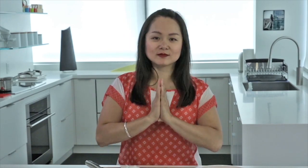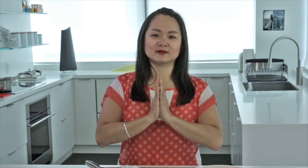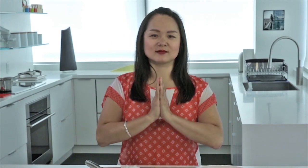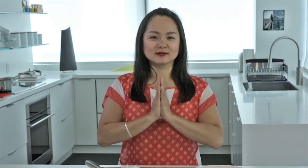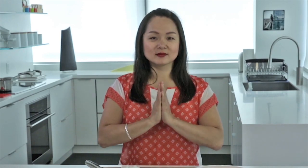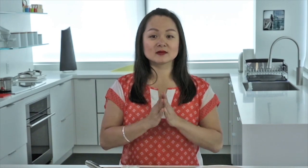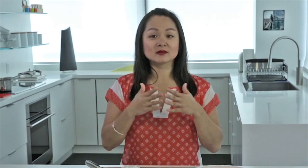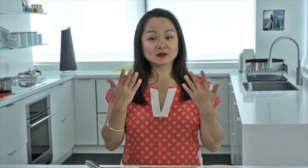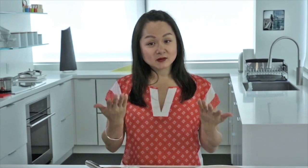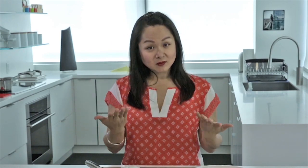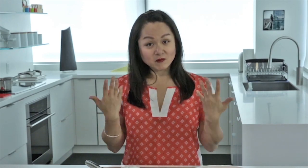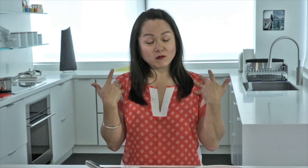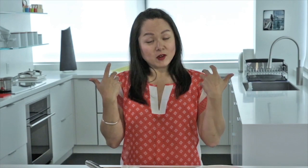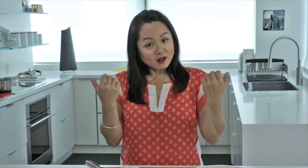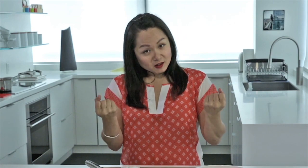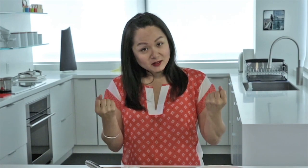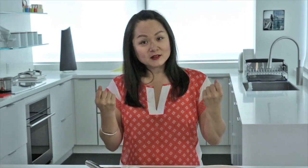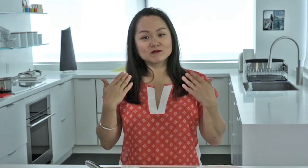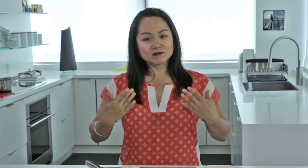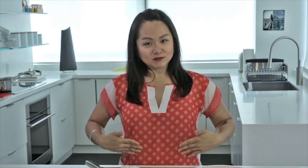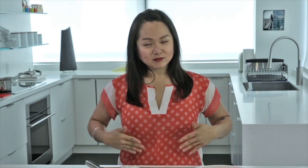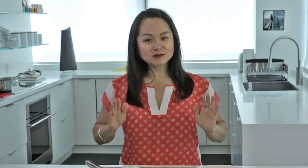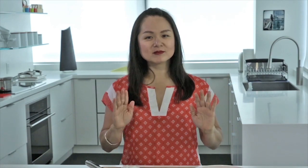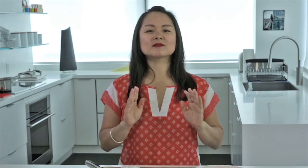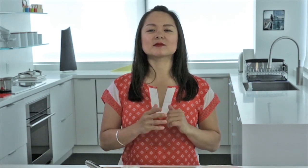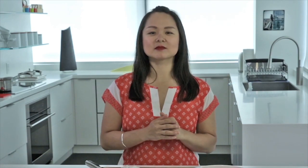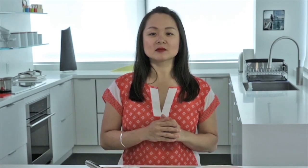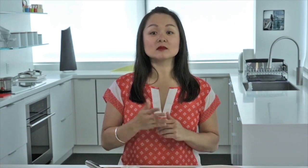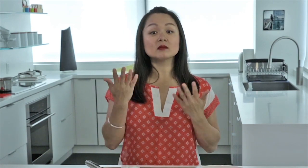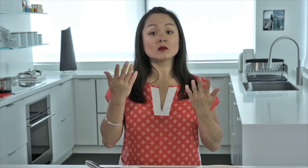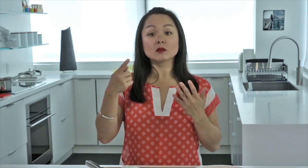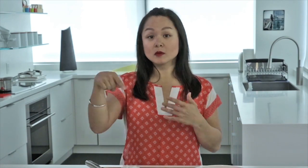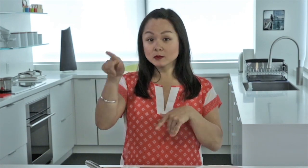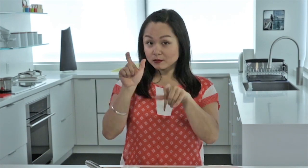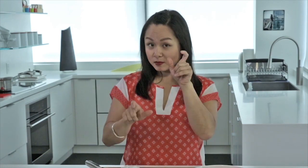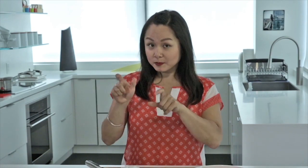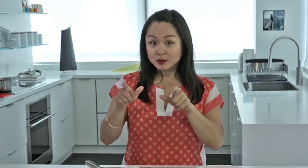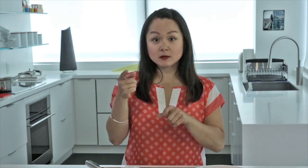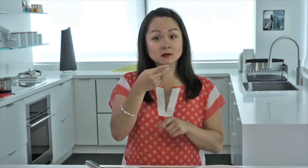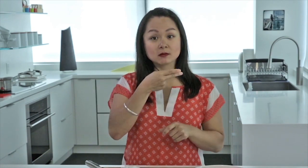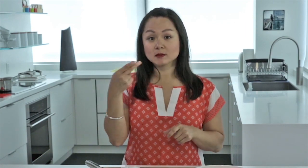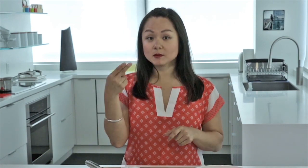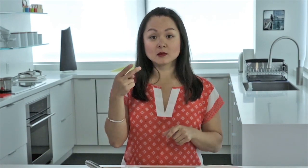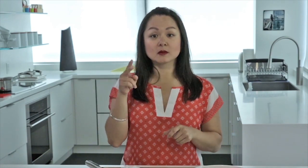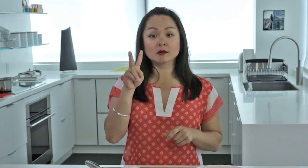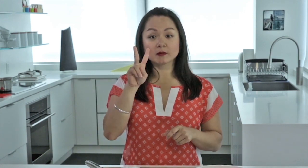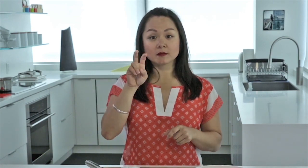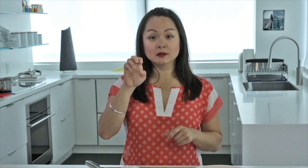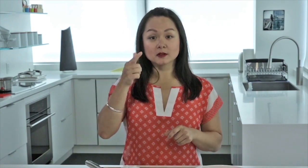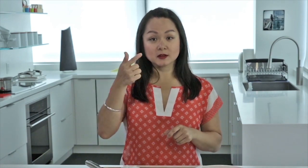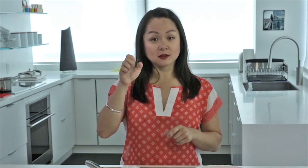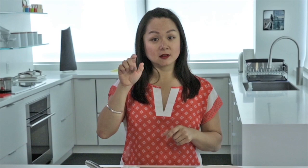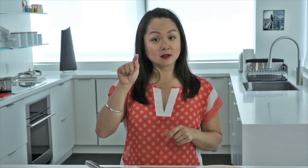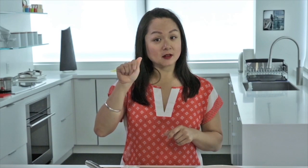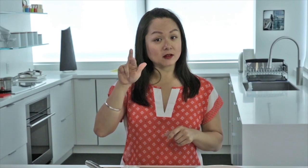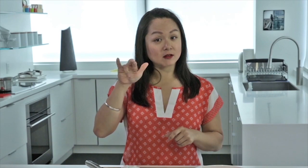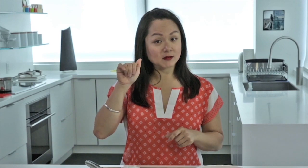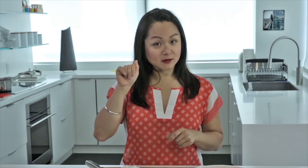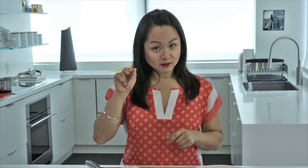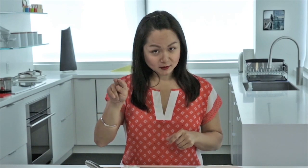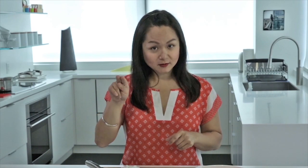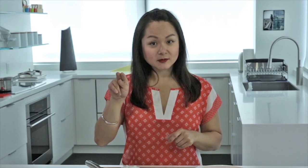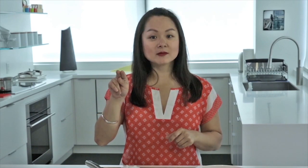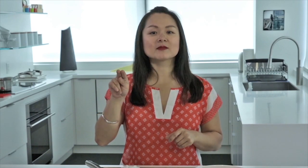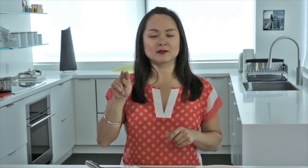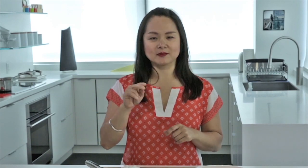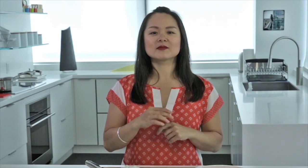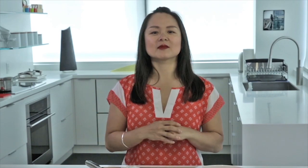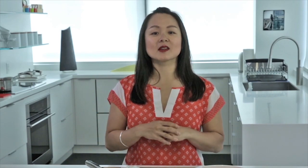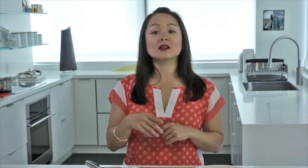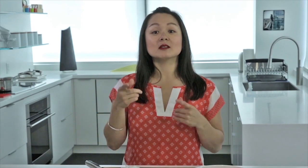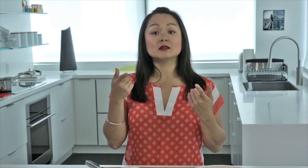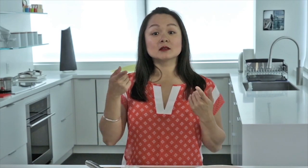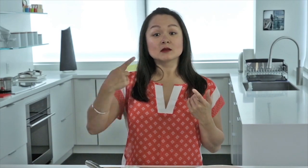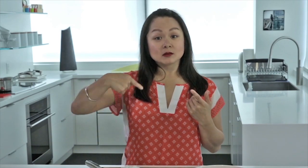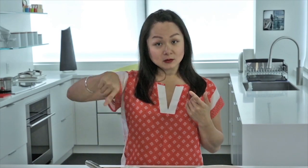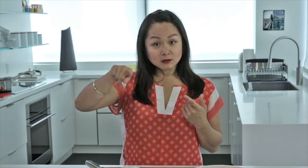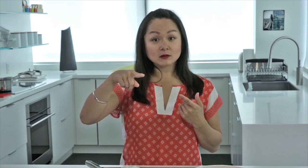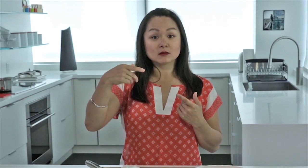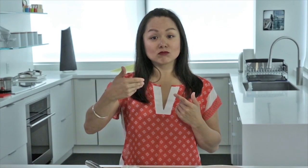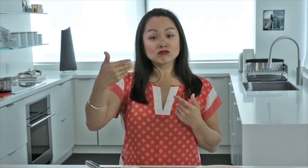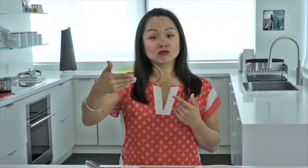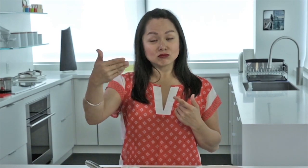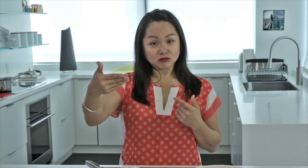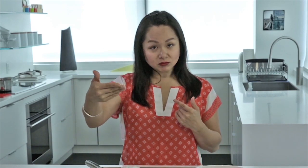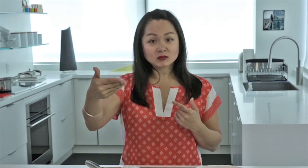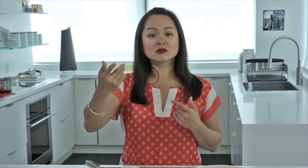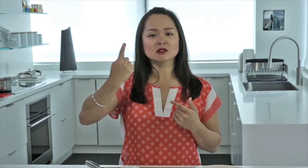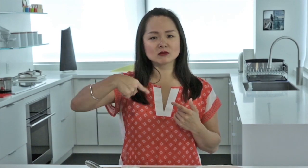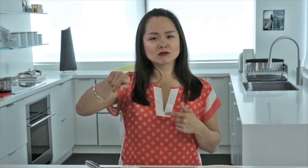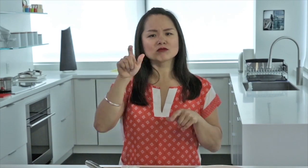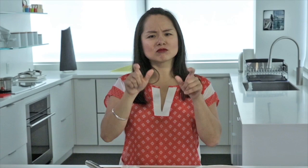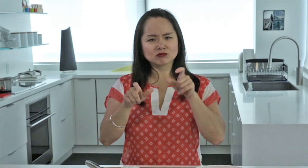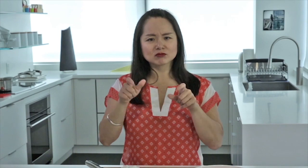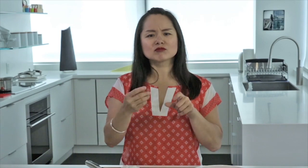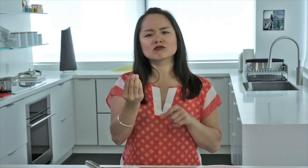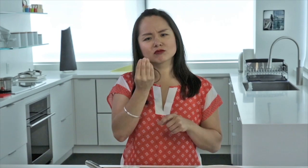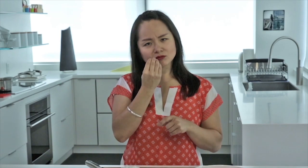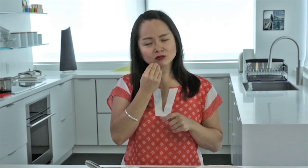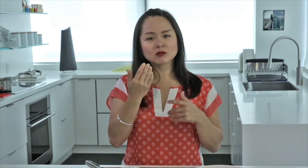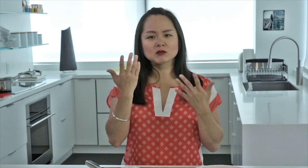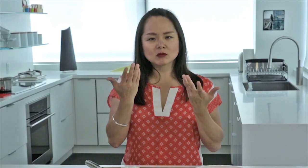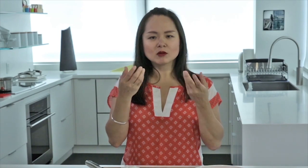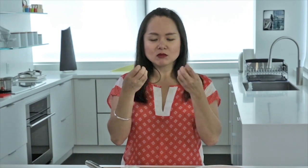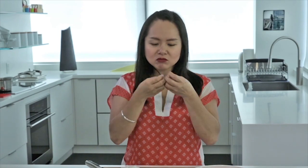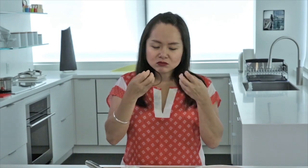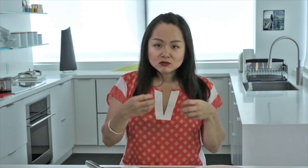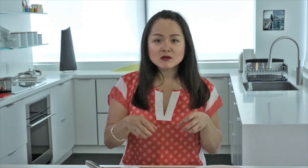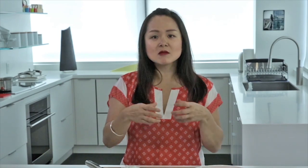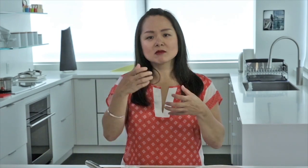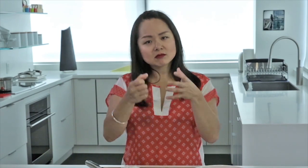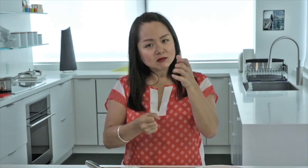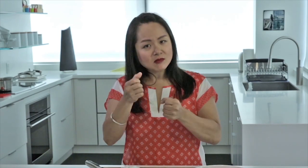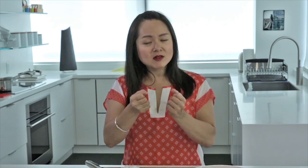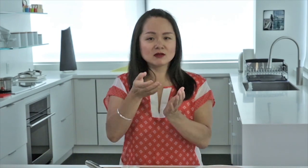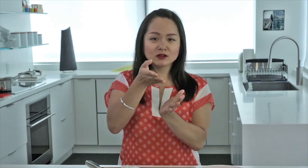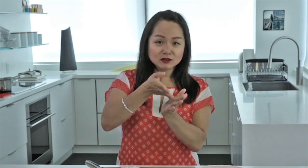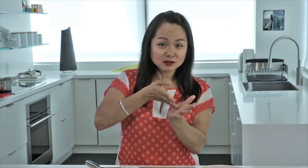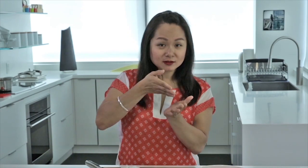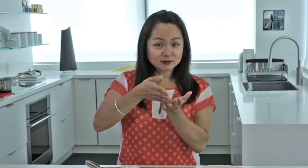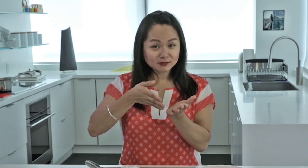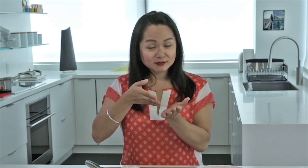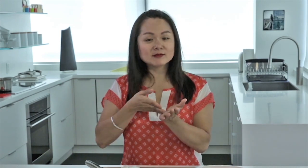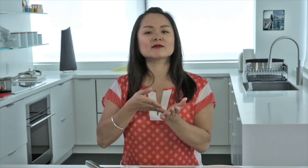beliefs, religious or health reasons. These are called “Vegetarian.” Sometimes they eat only eggs, milk, and